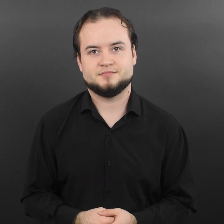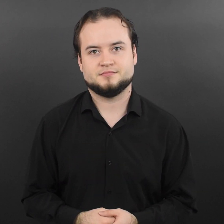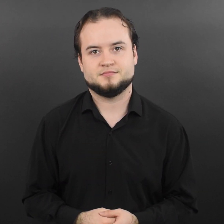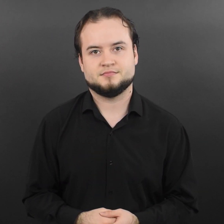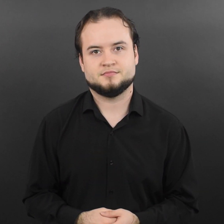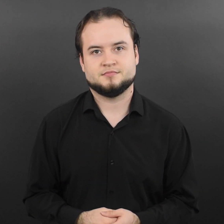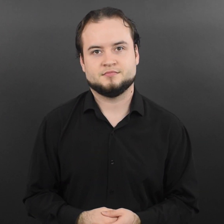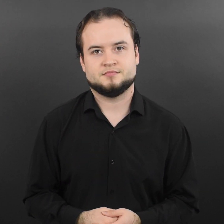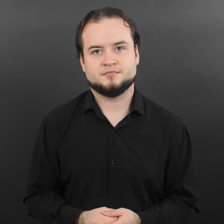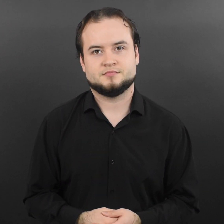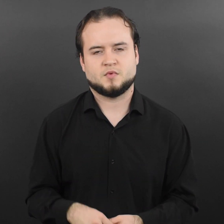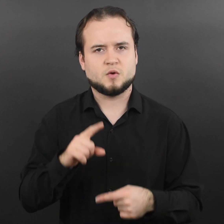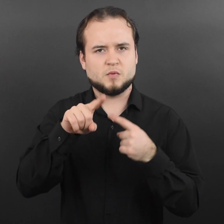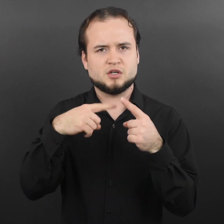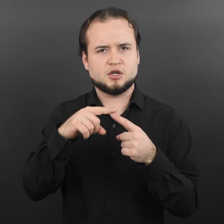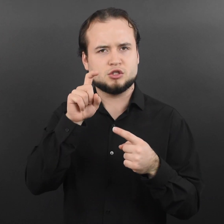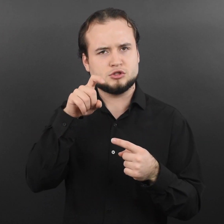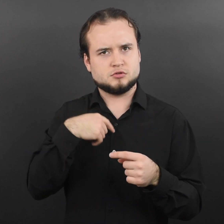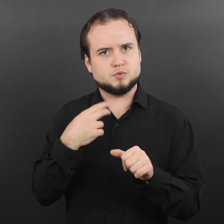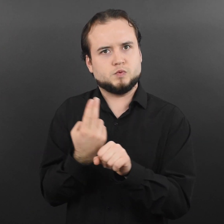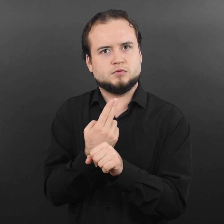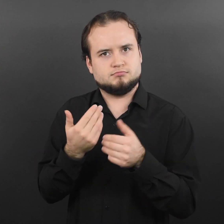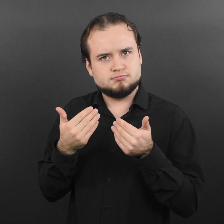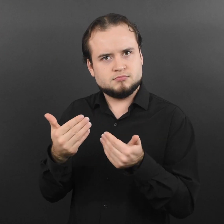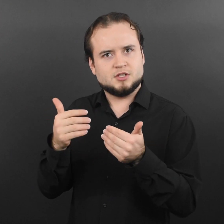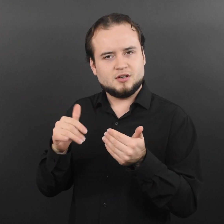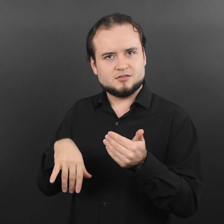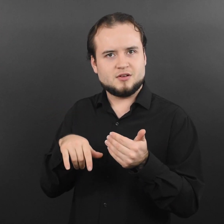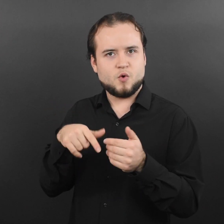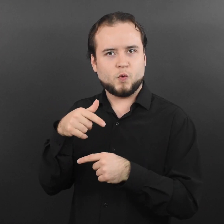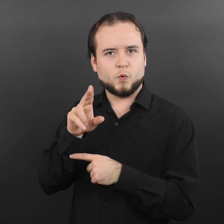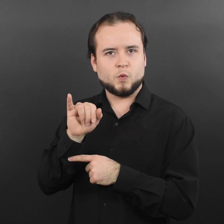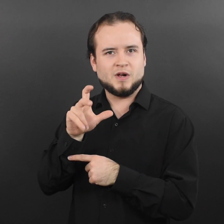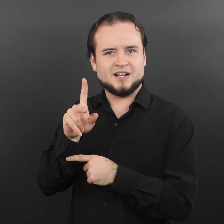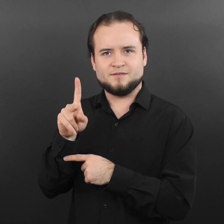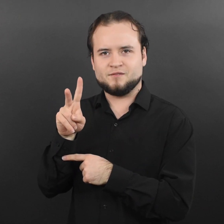You can use your QuickVue test at any time. The Minnesota Department